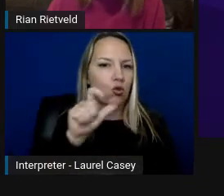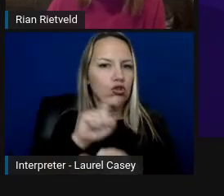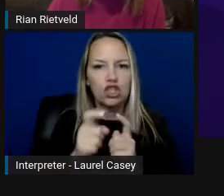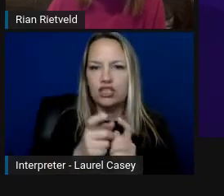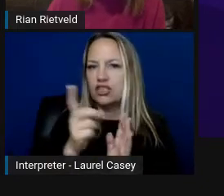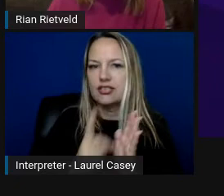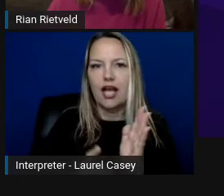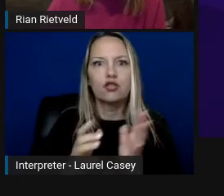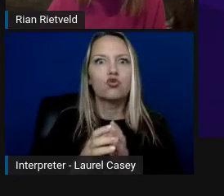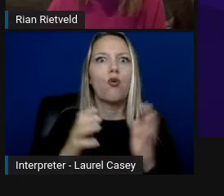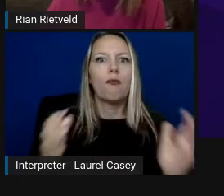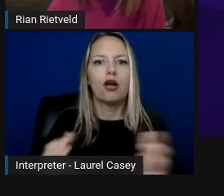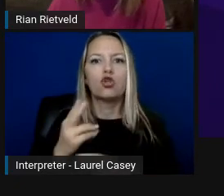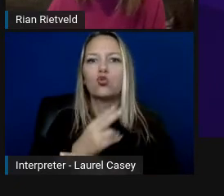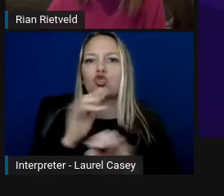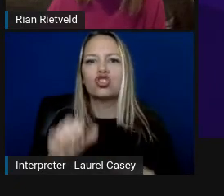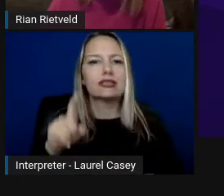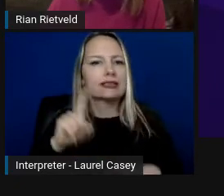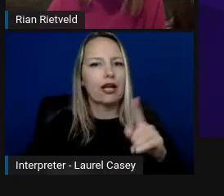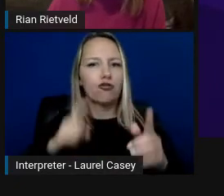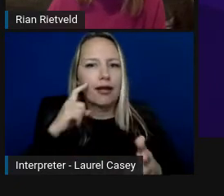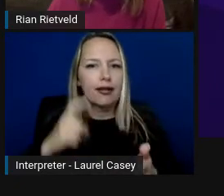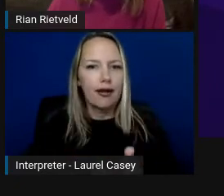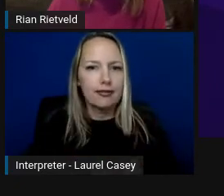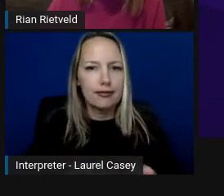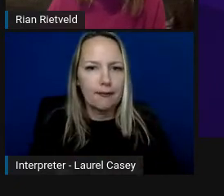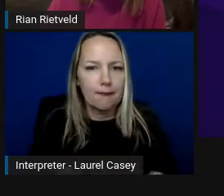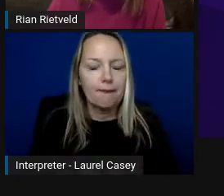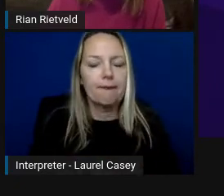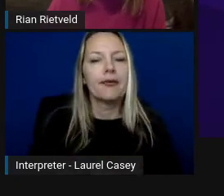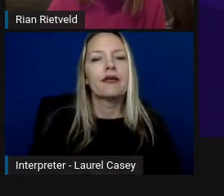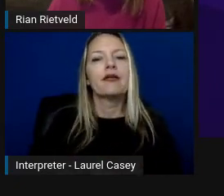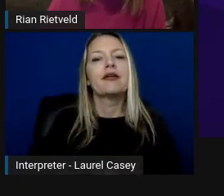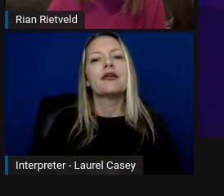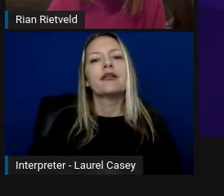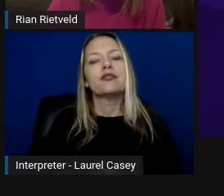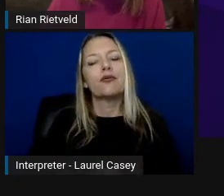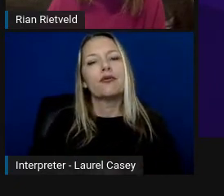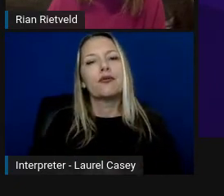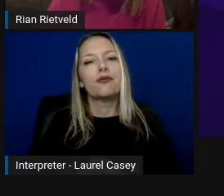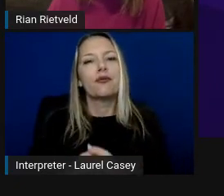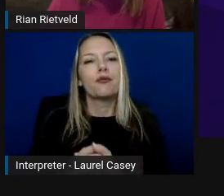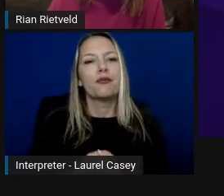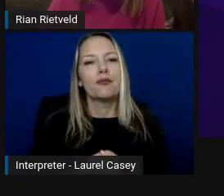that users can't recognize them. You want to make sure that your designed